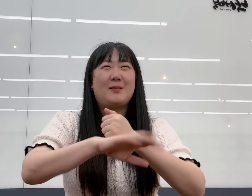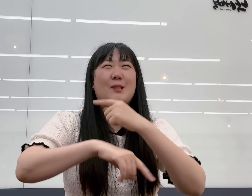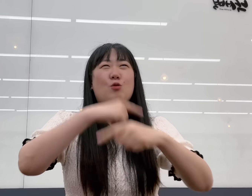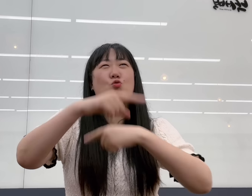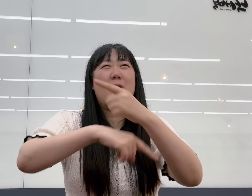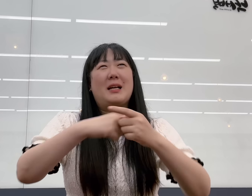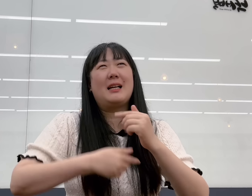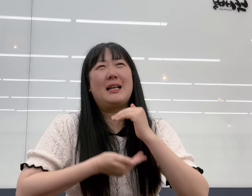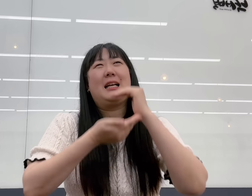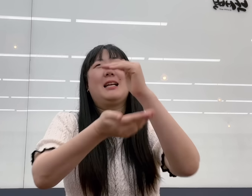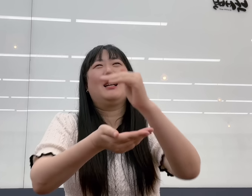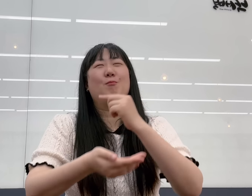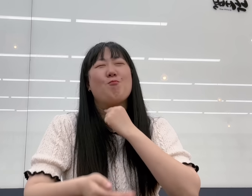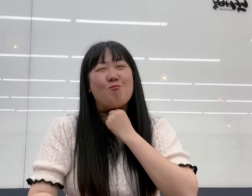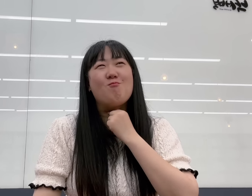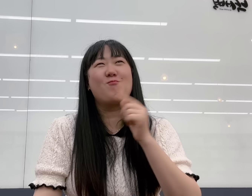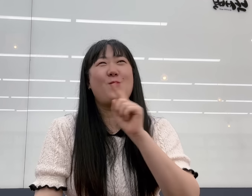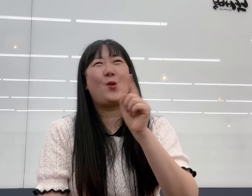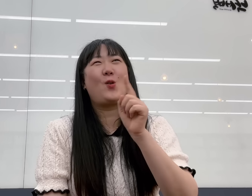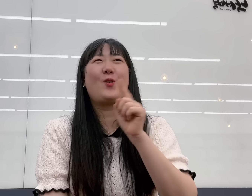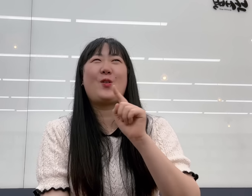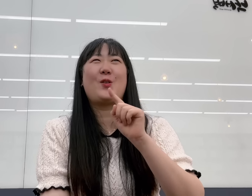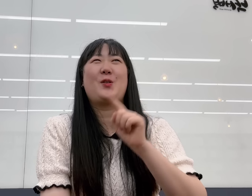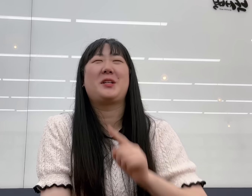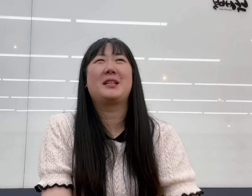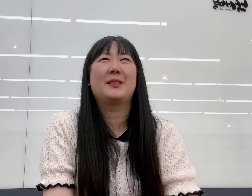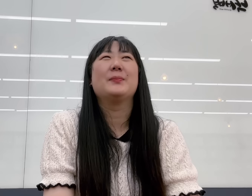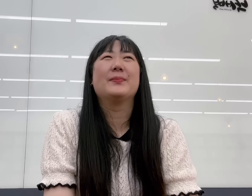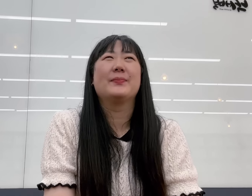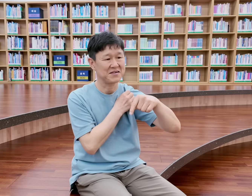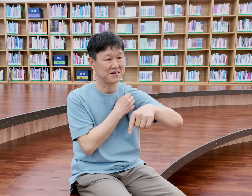Is there any last thing you would like to say?